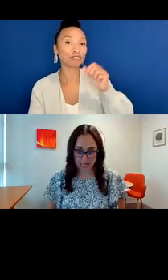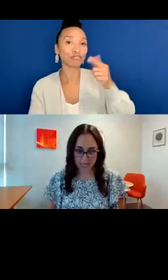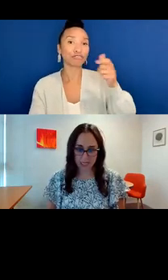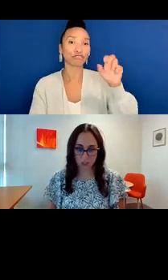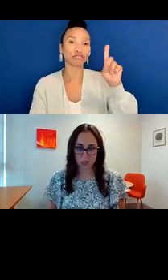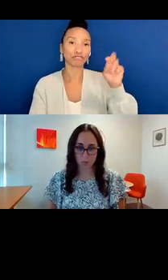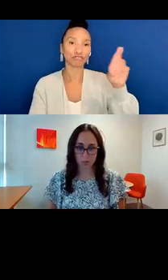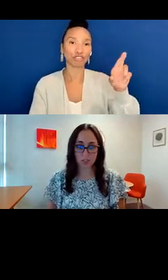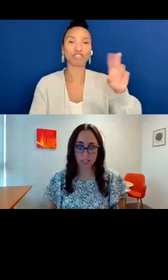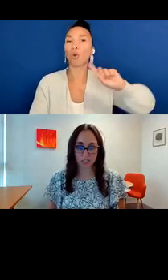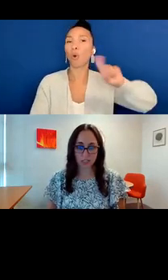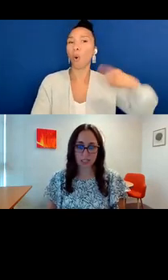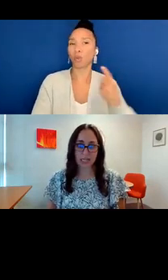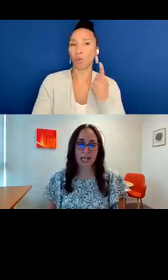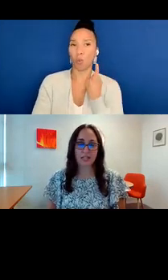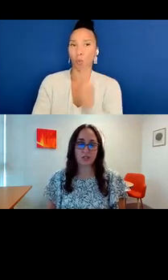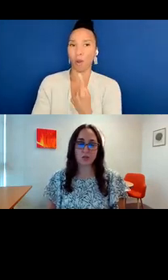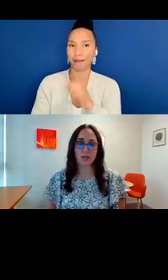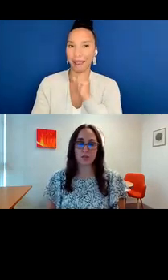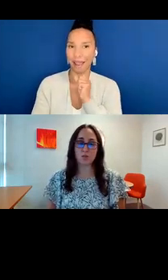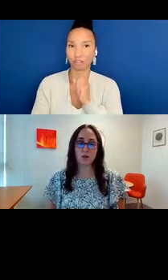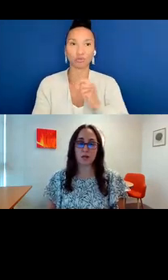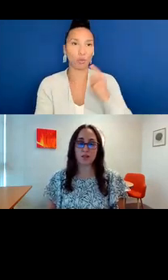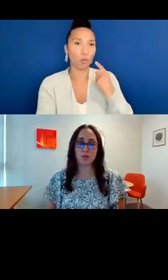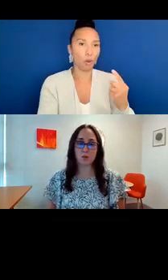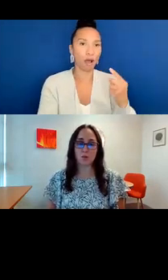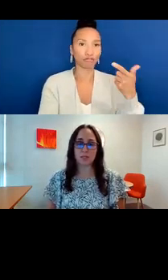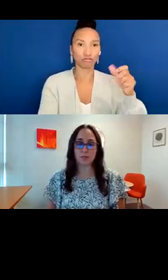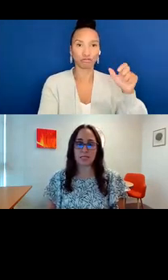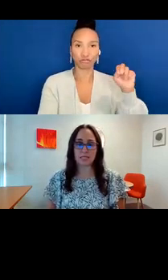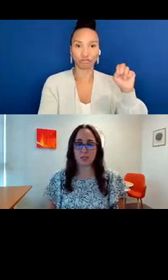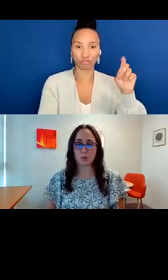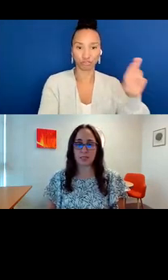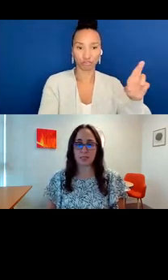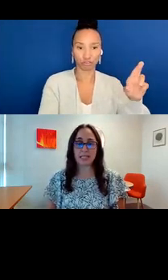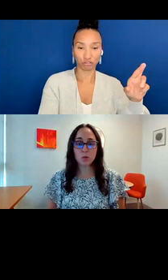under one age and one gender. And so therefore, those pieces will